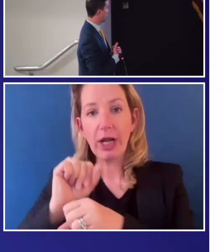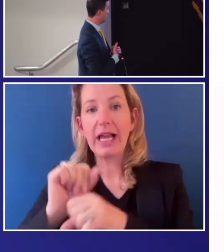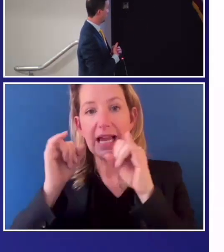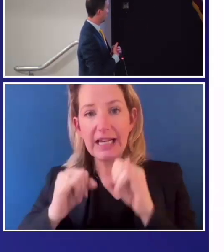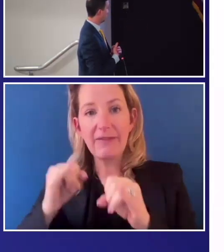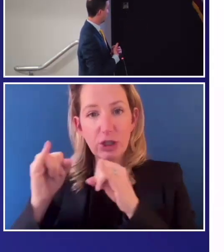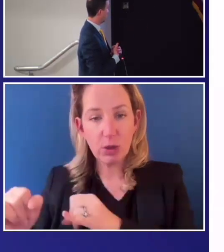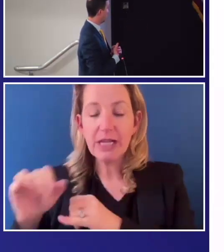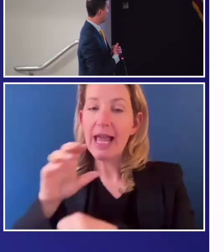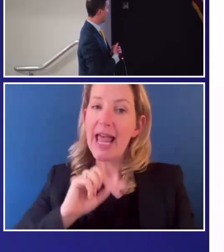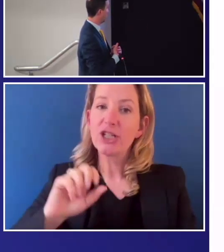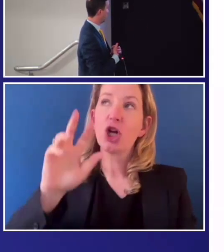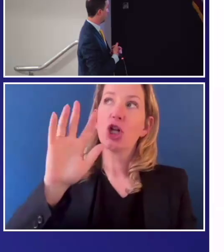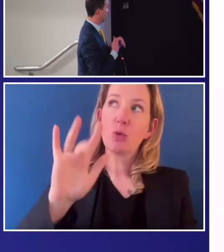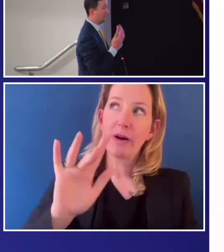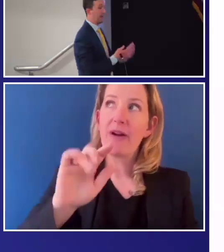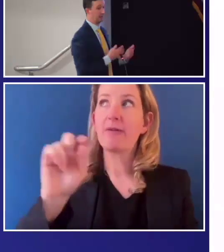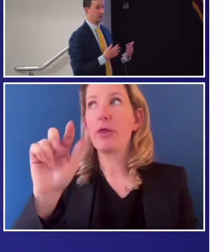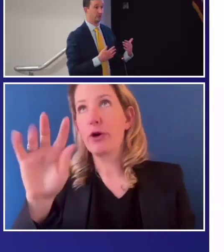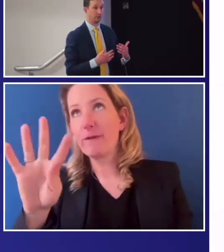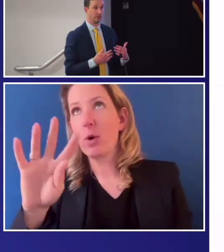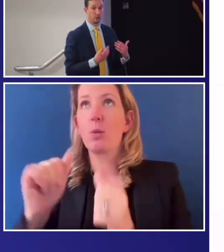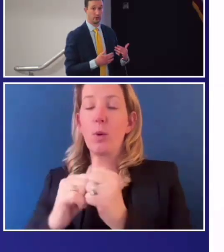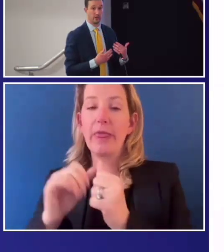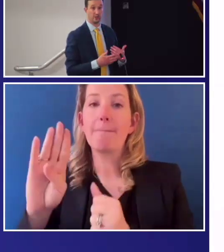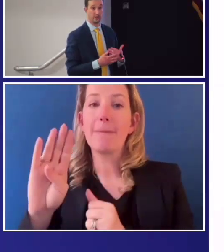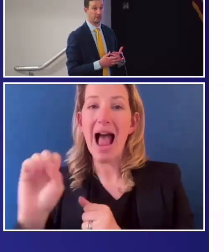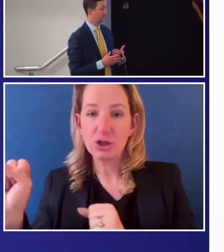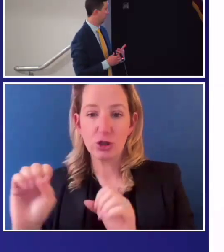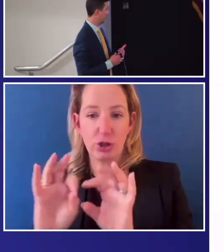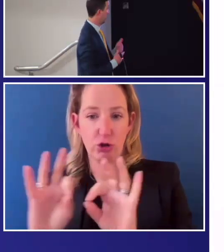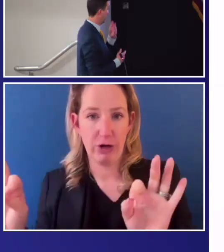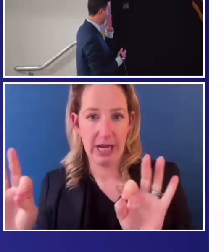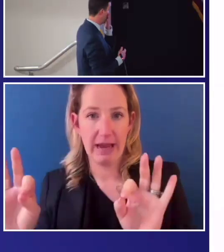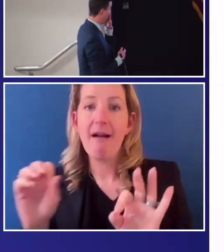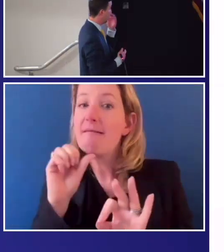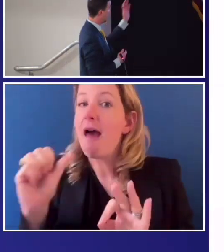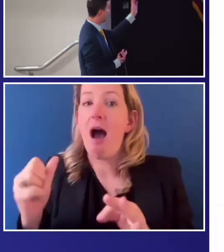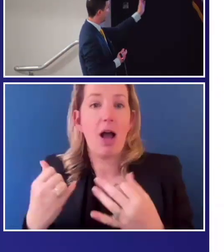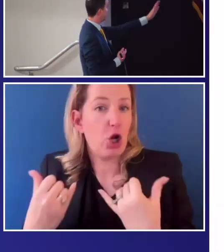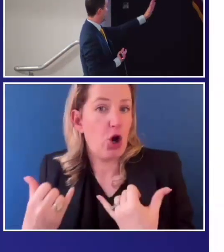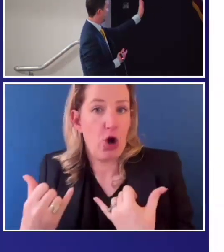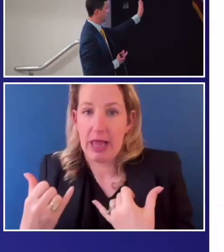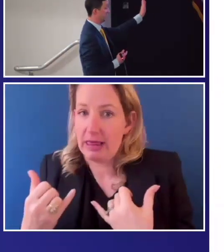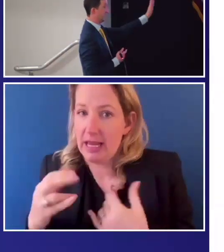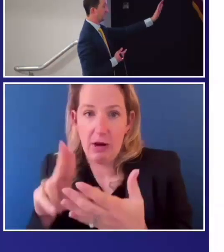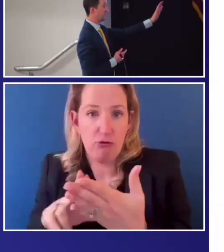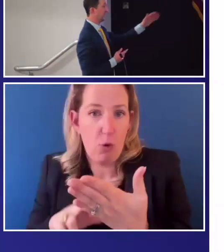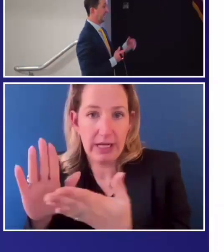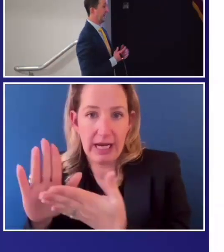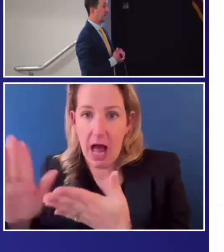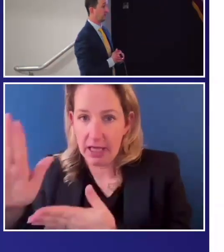It's 25 to 34 with only a bachelor's degree who are not currently enrolled in college. You can do the same exercise seeing how